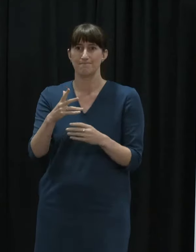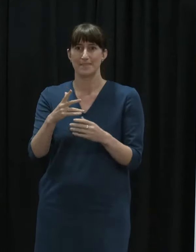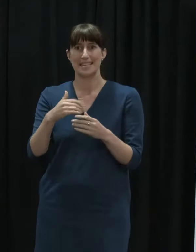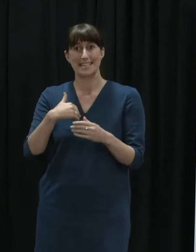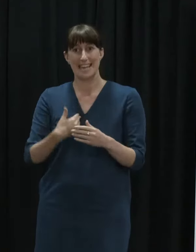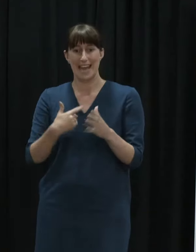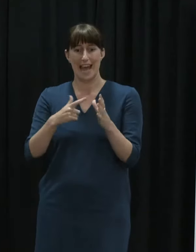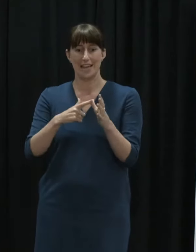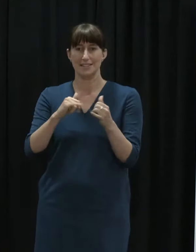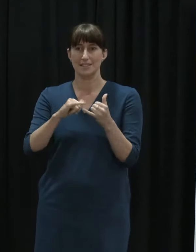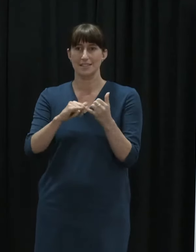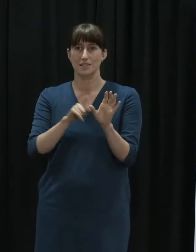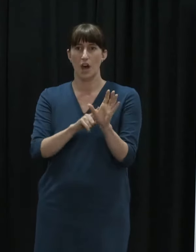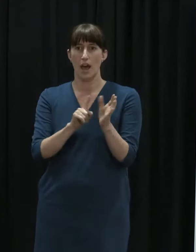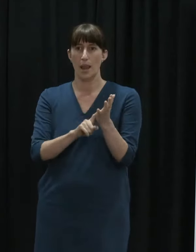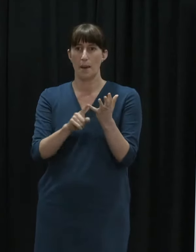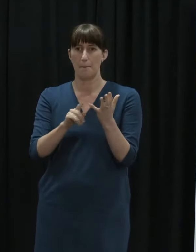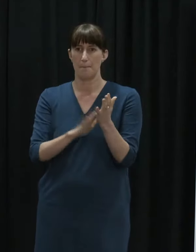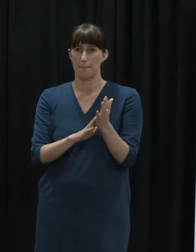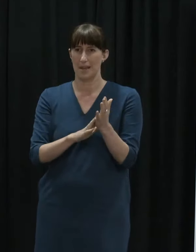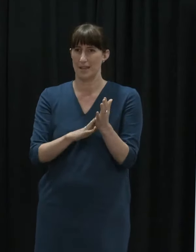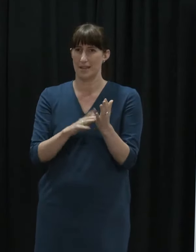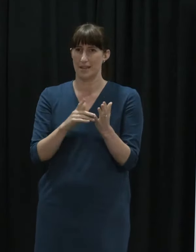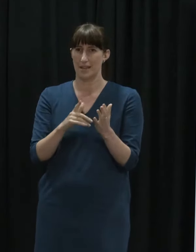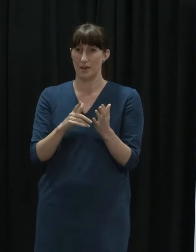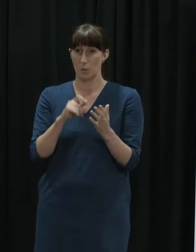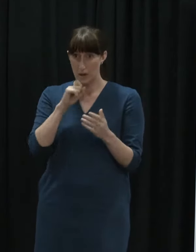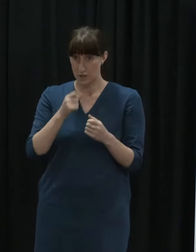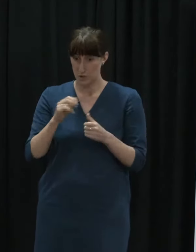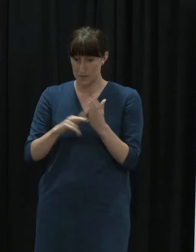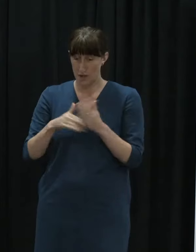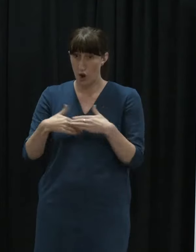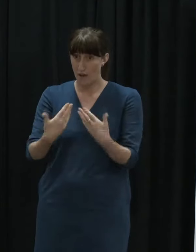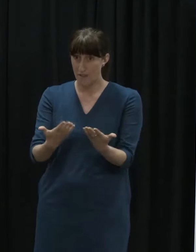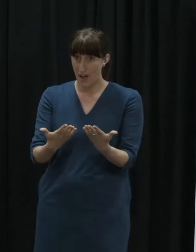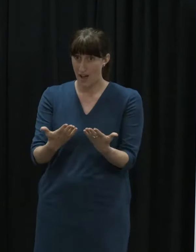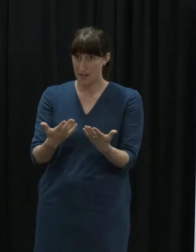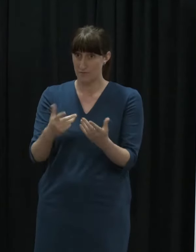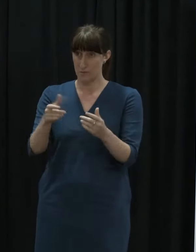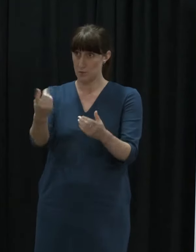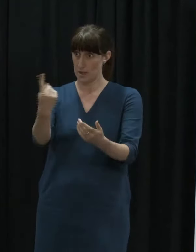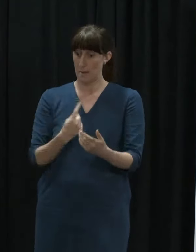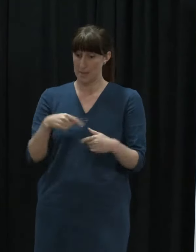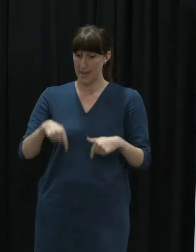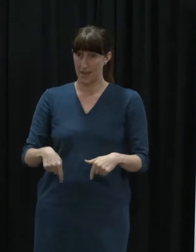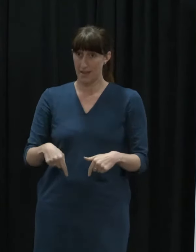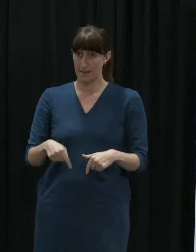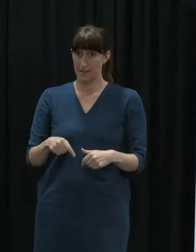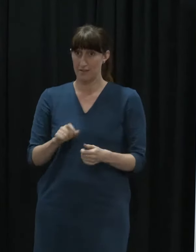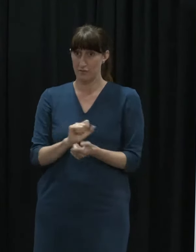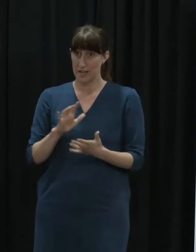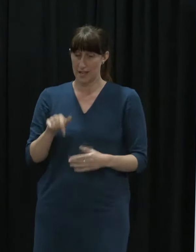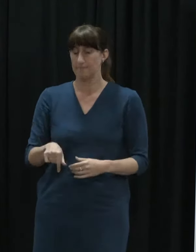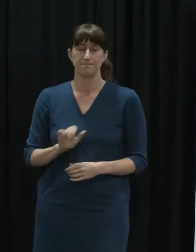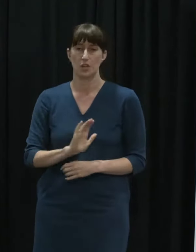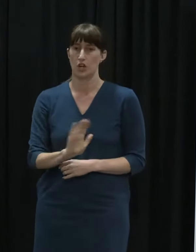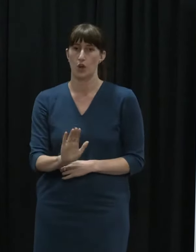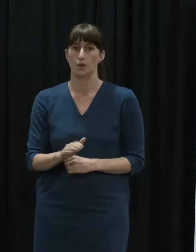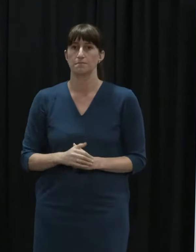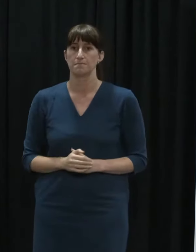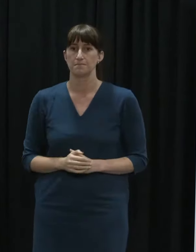No.